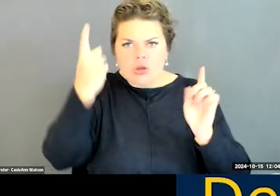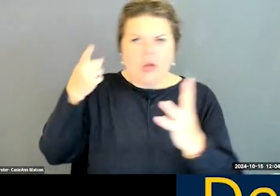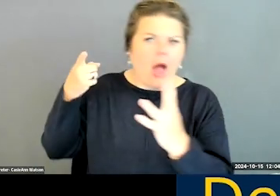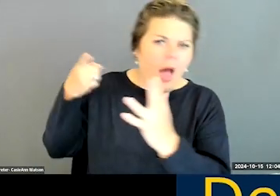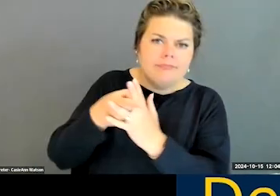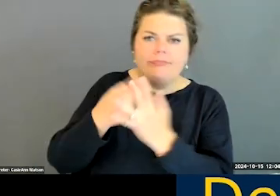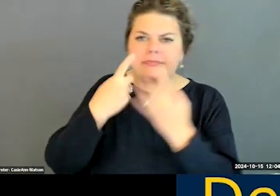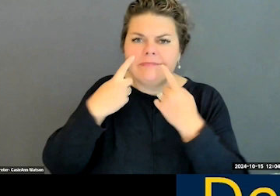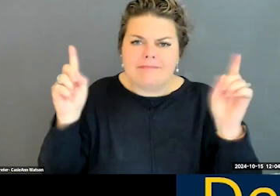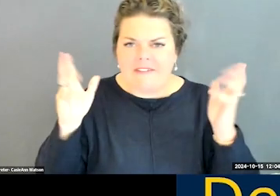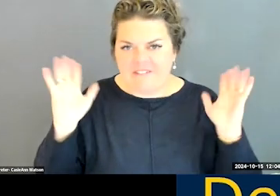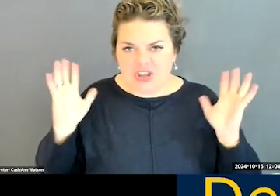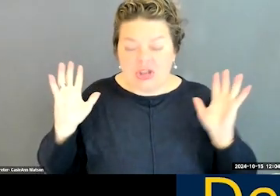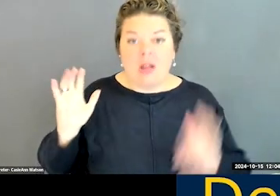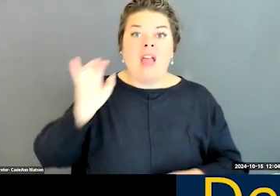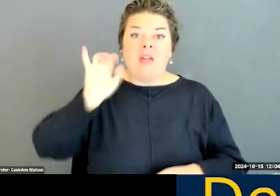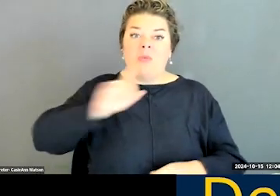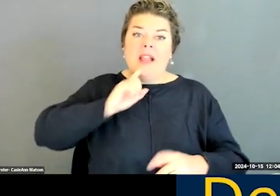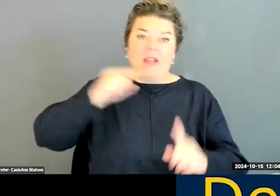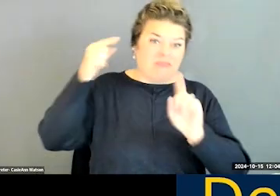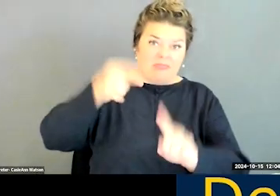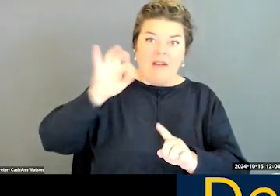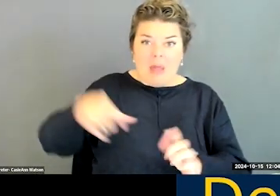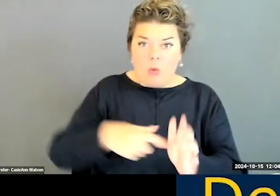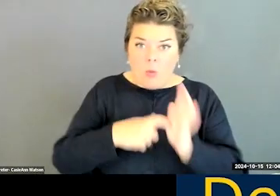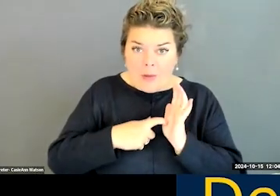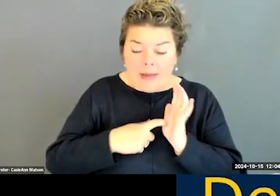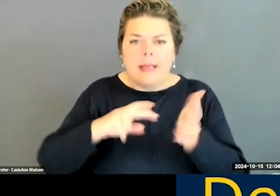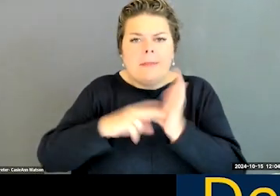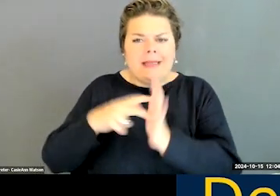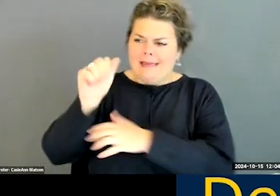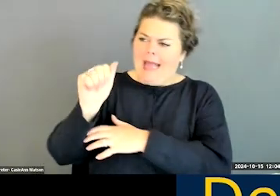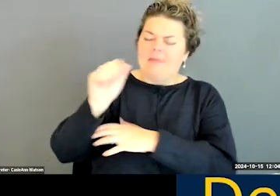The main purpose of this requirement under the ADA is to ensure that communication with people